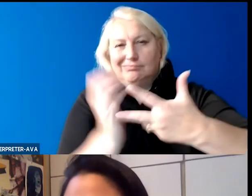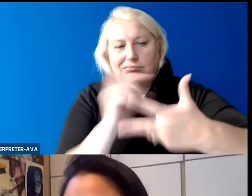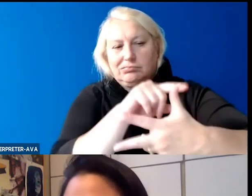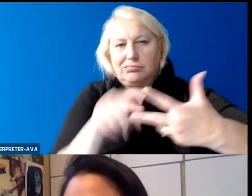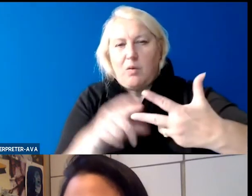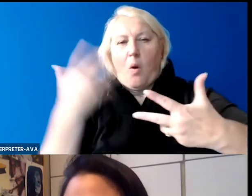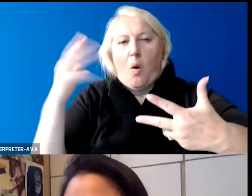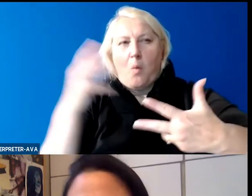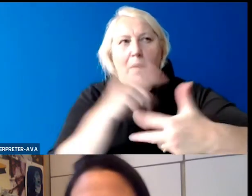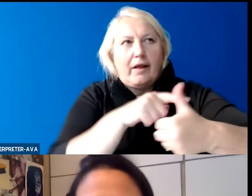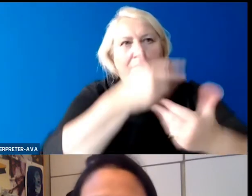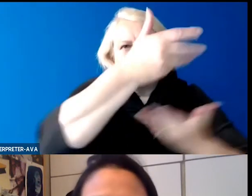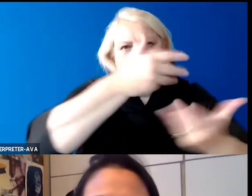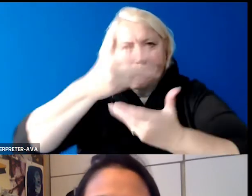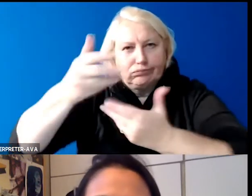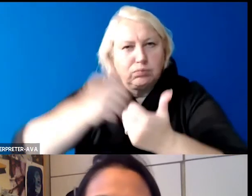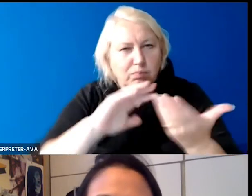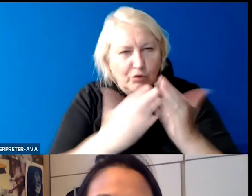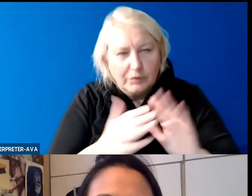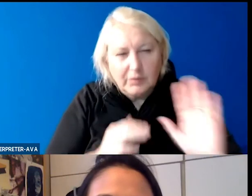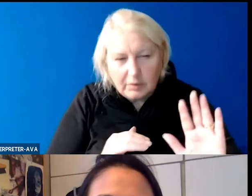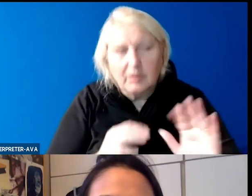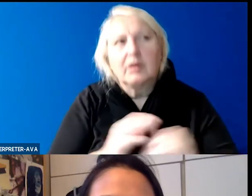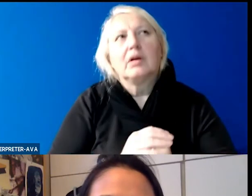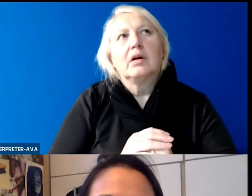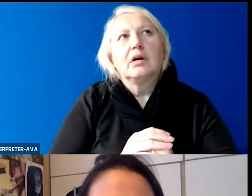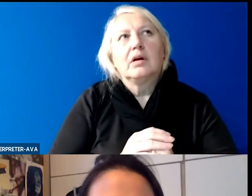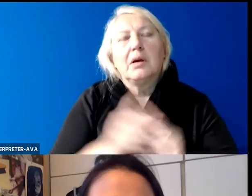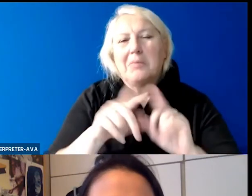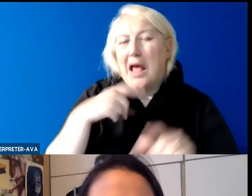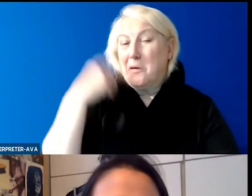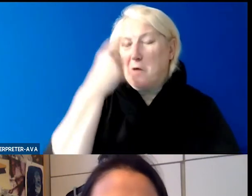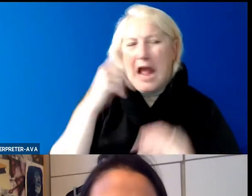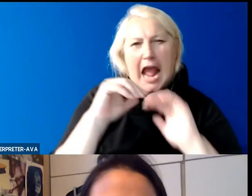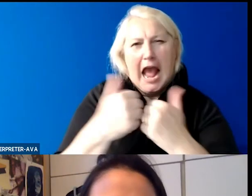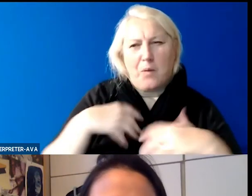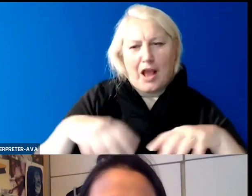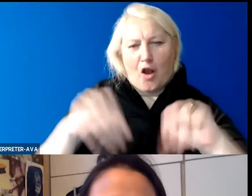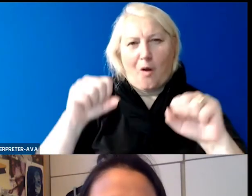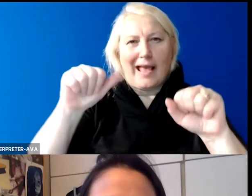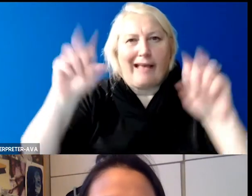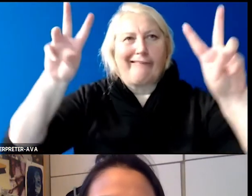And that the way to do a conference that's not a conference, like unconference it all and